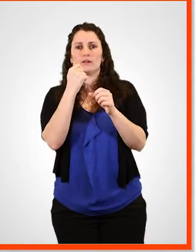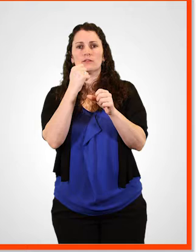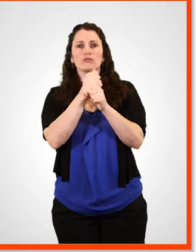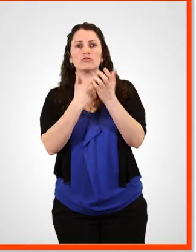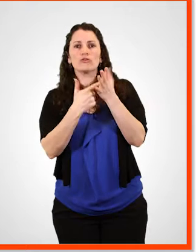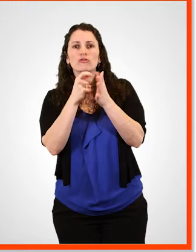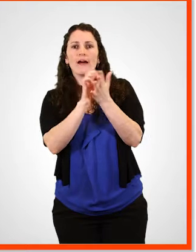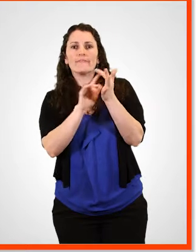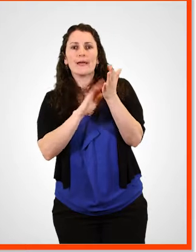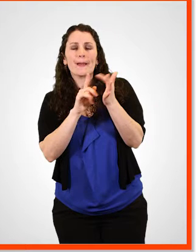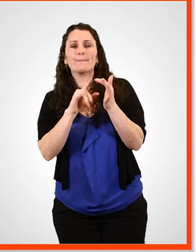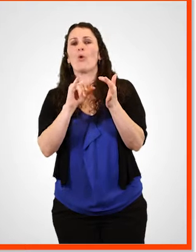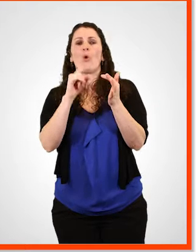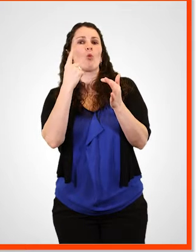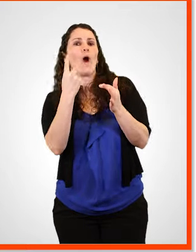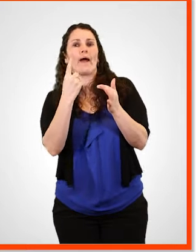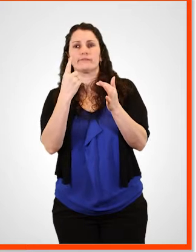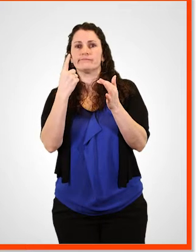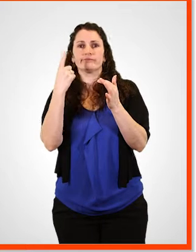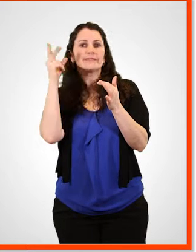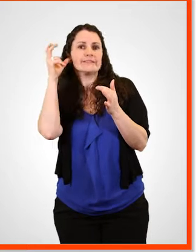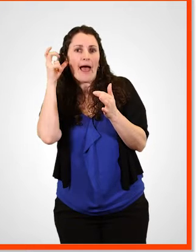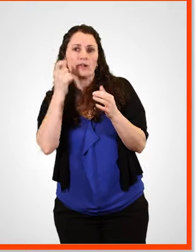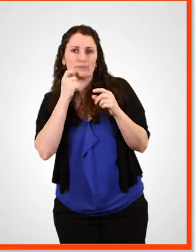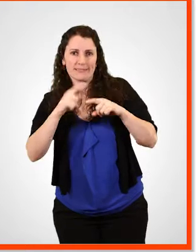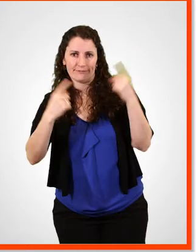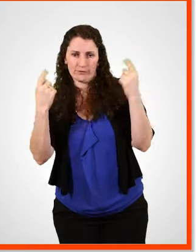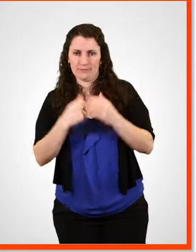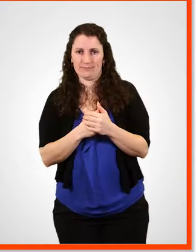And so we need to teach children to look through the word because